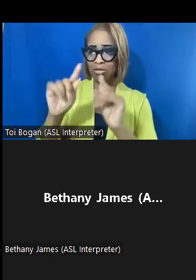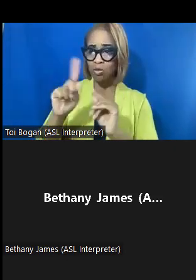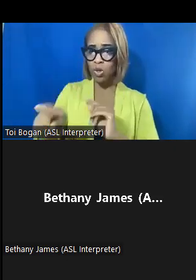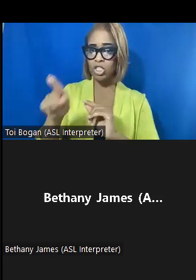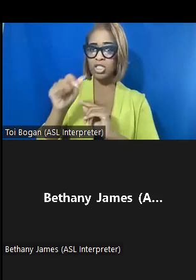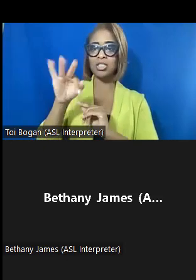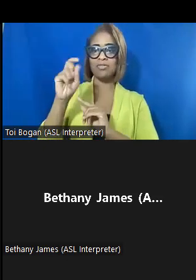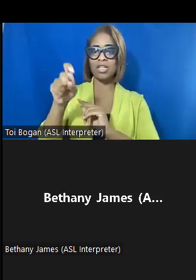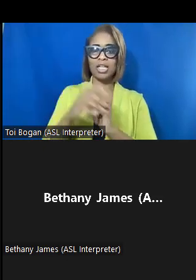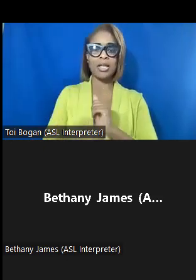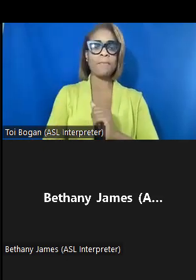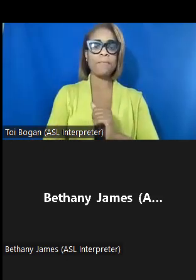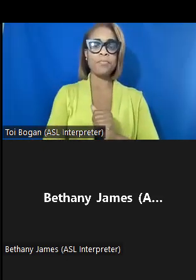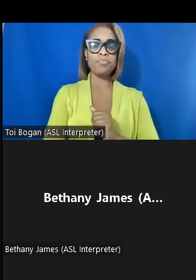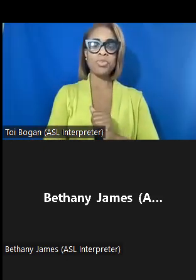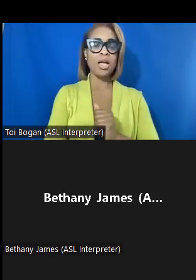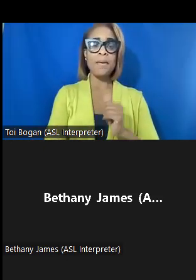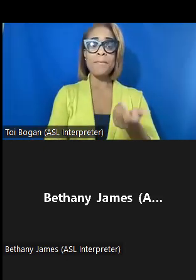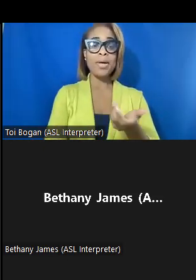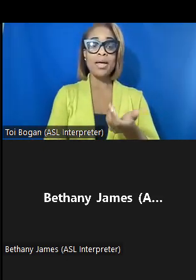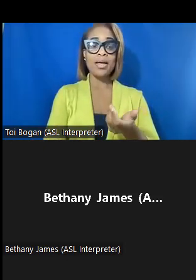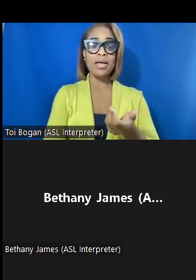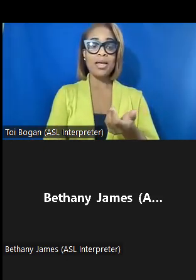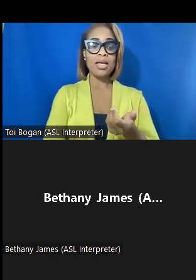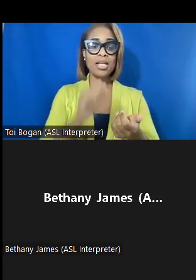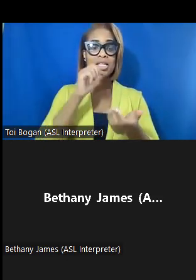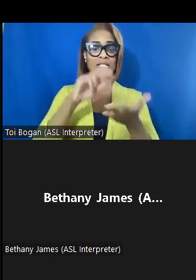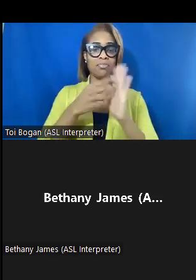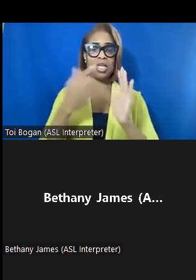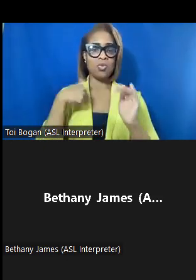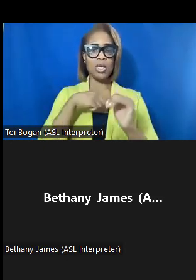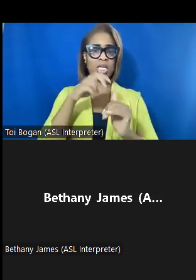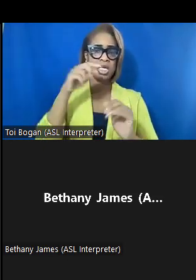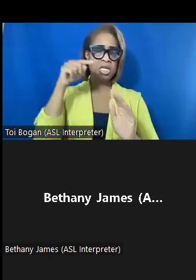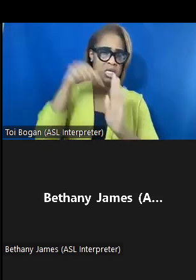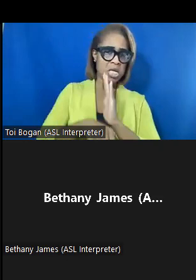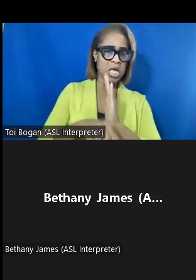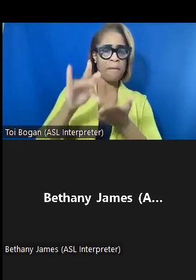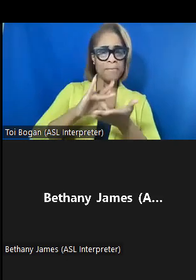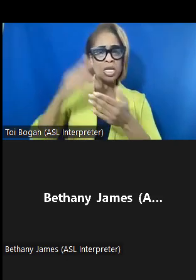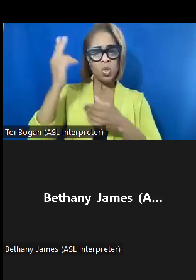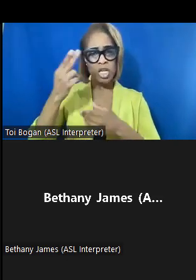This doesn't mean that we can ask for deep dive information about a medical history or your background.